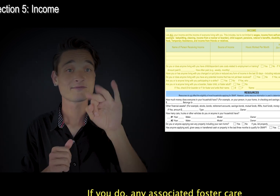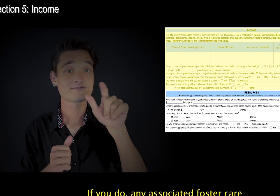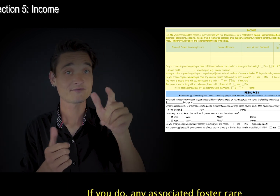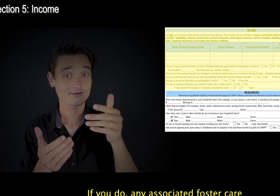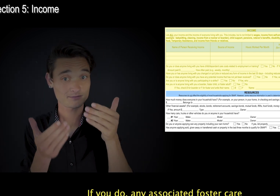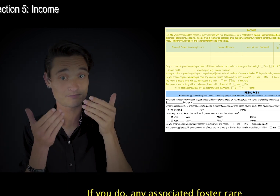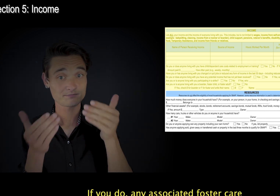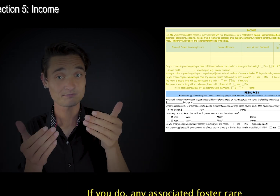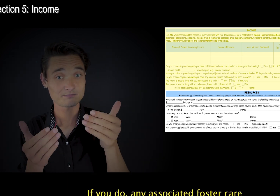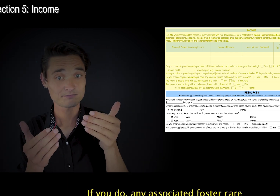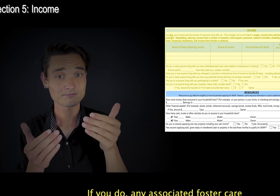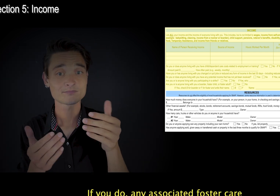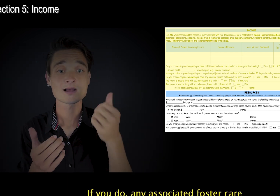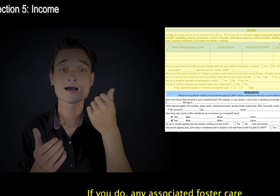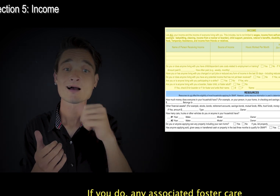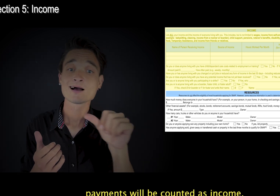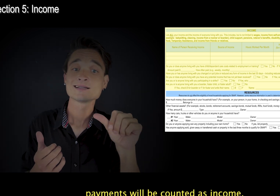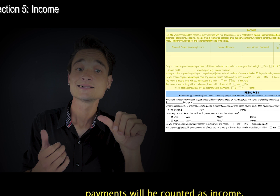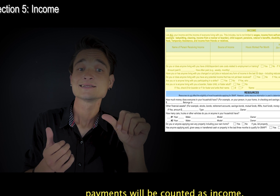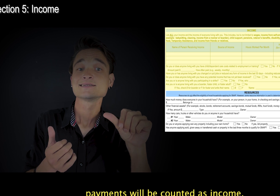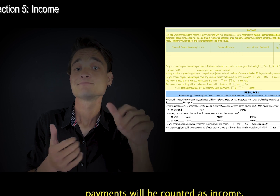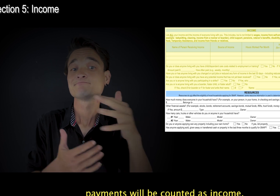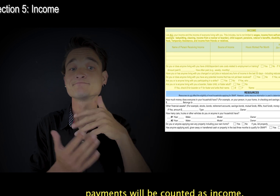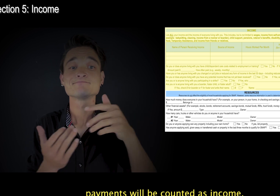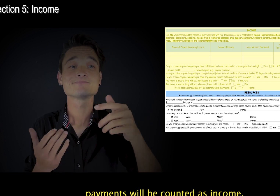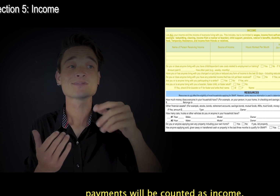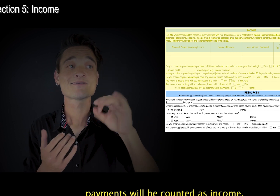If you do, any associated foster care payments will be counted as income.